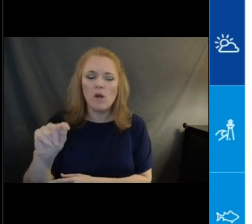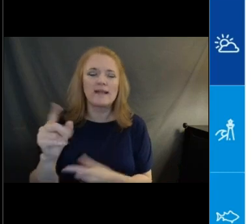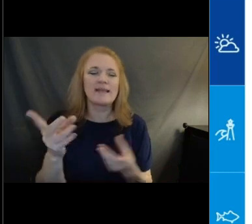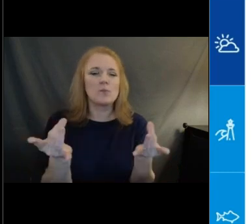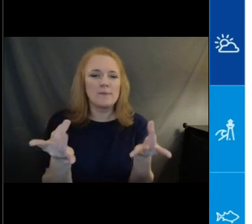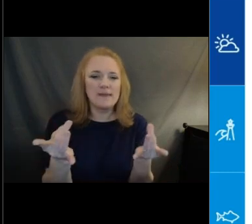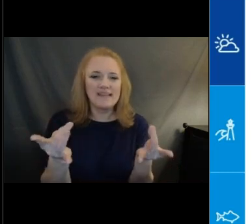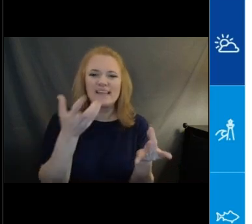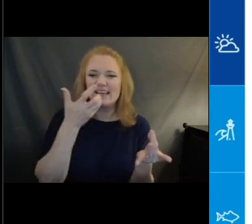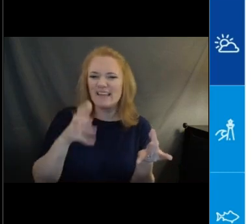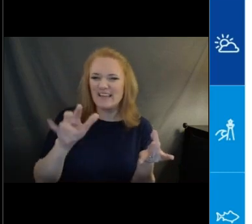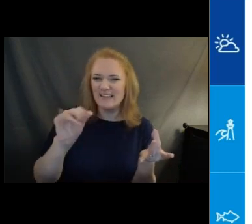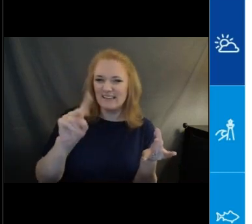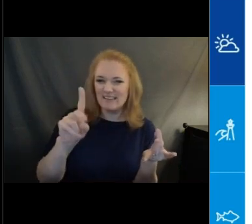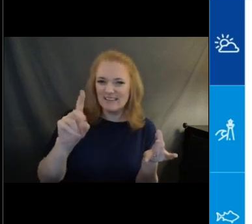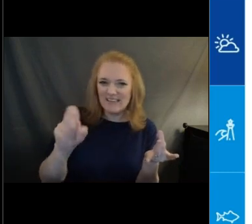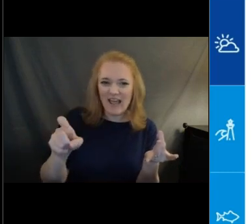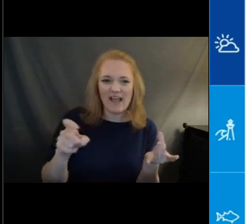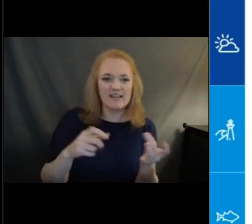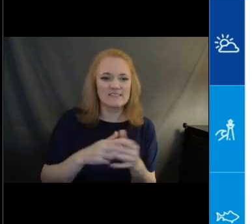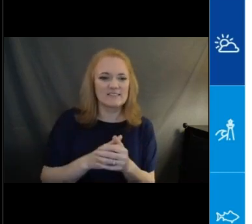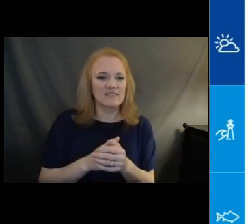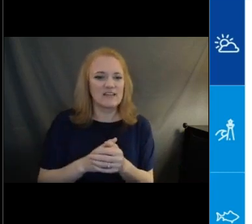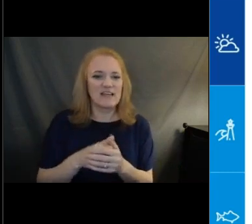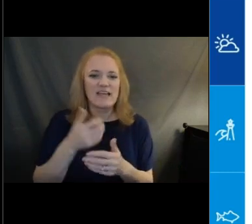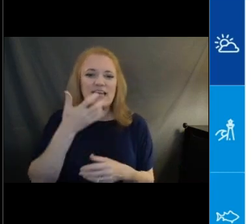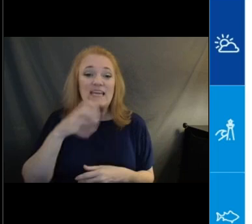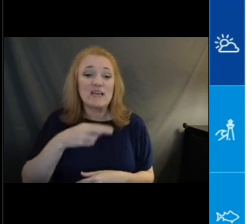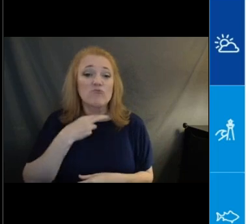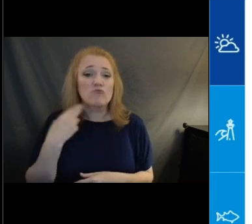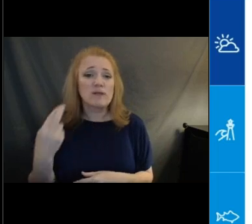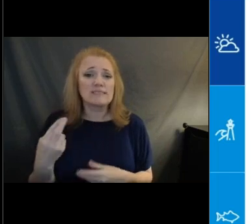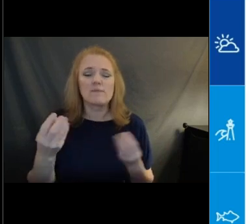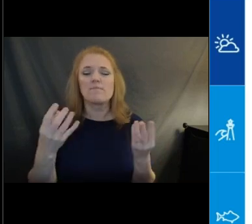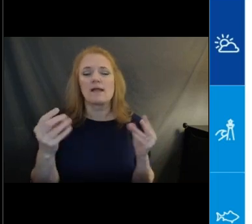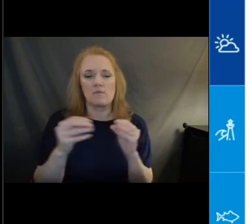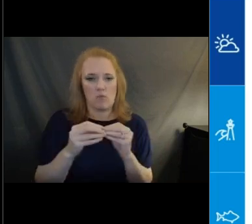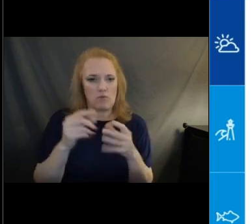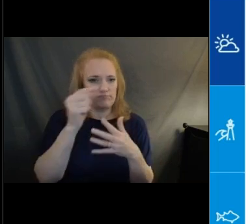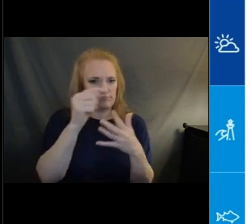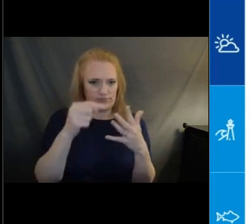wet bulb globe temperature, HeatRisk, and many more elements. And listed on